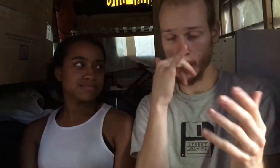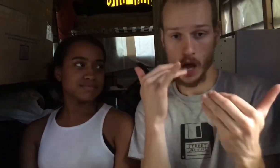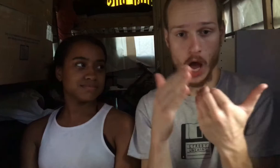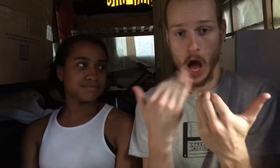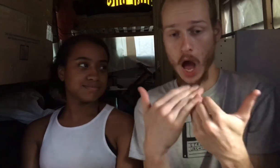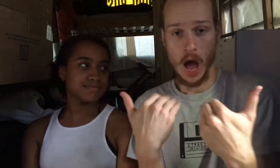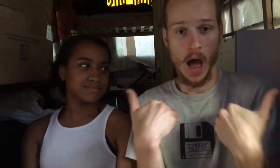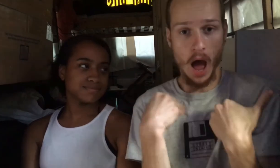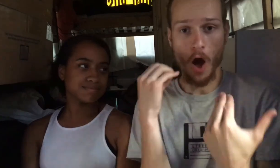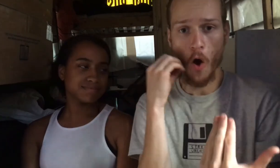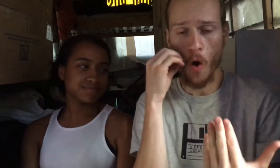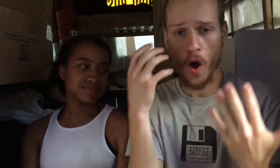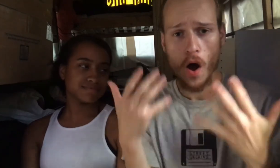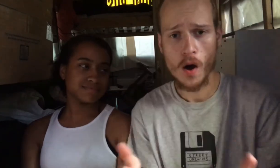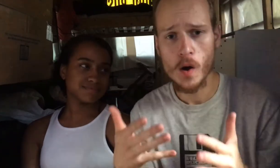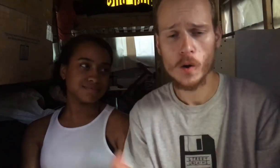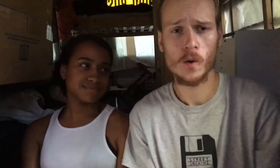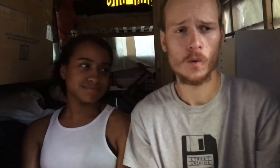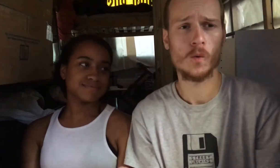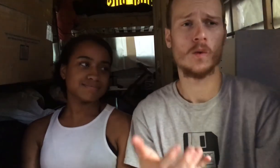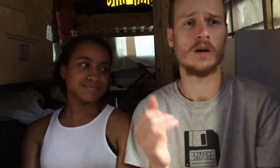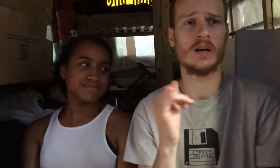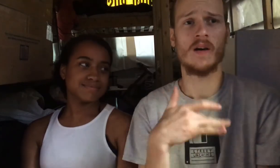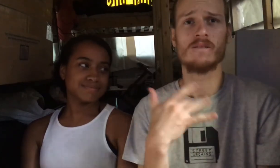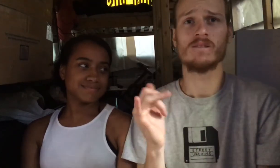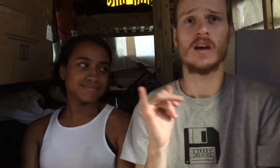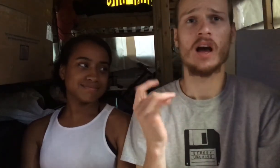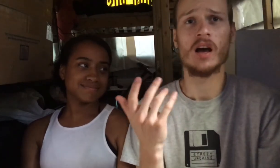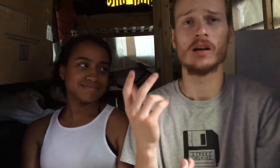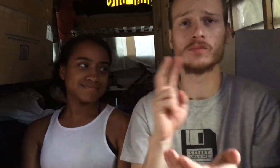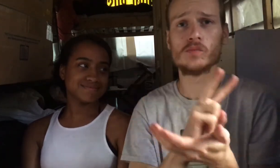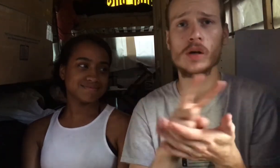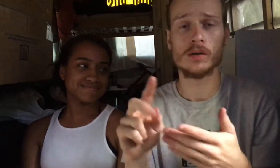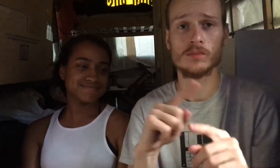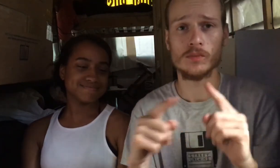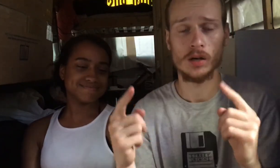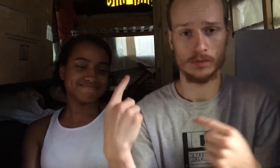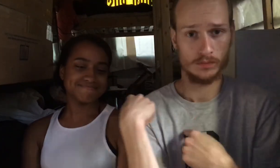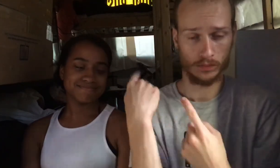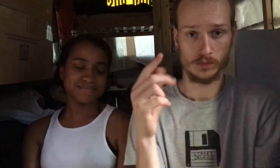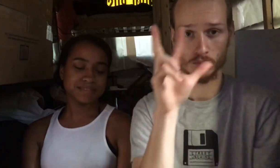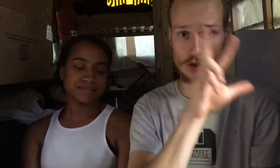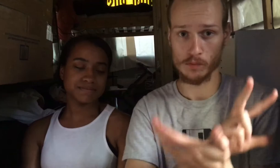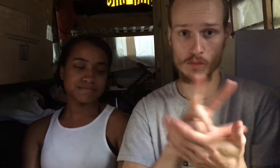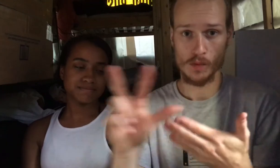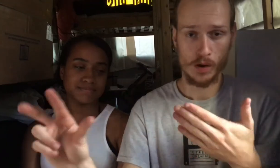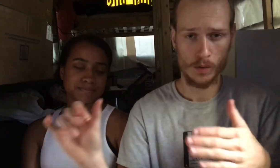seem like almost there! feel like we been working for two week but actually only three week